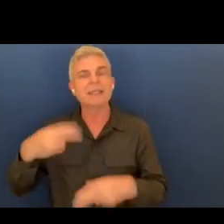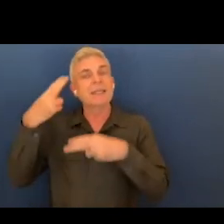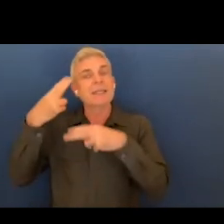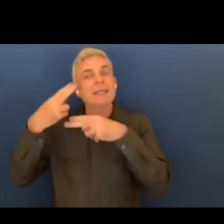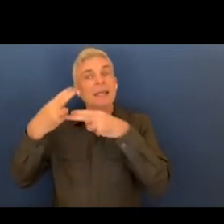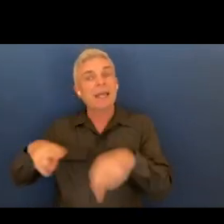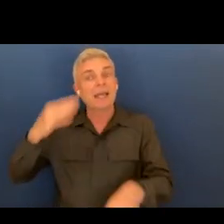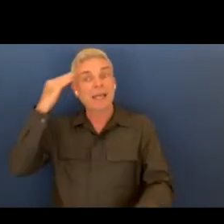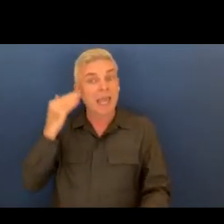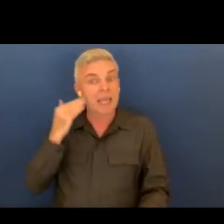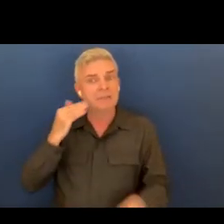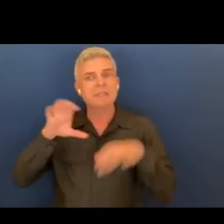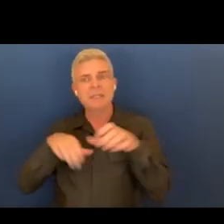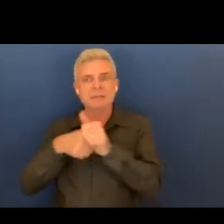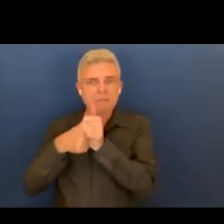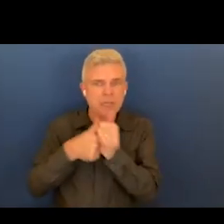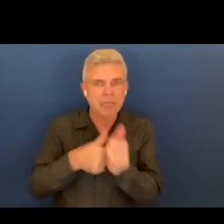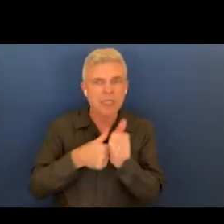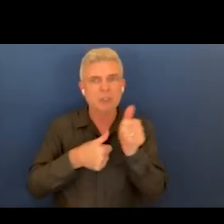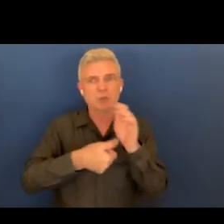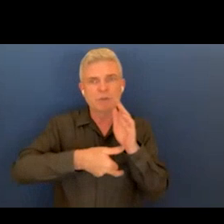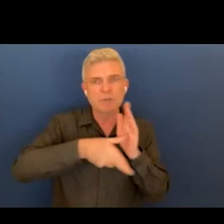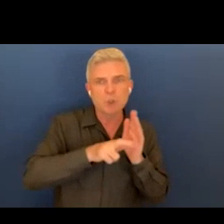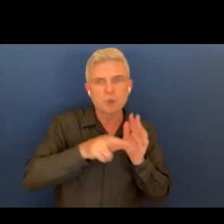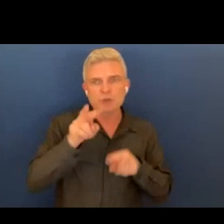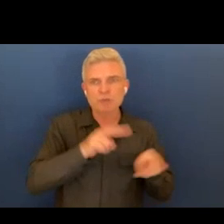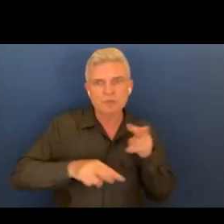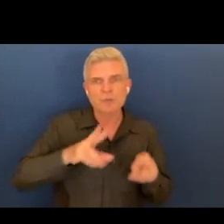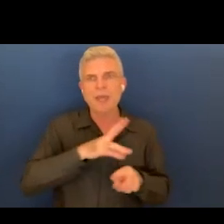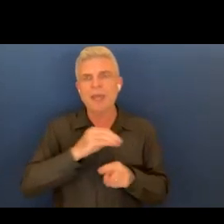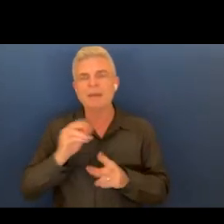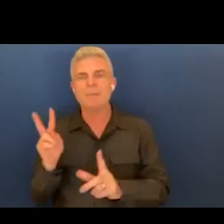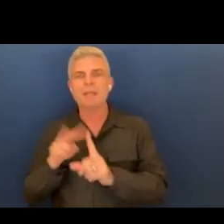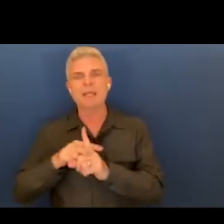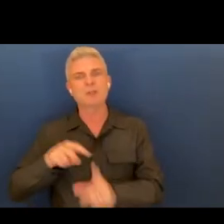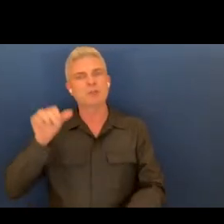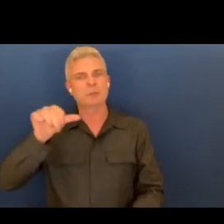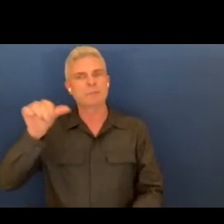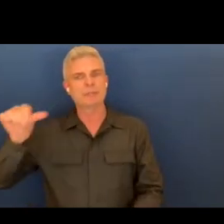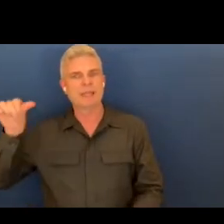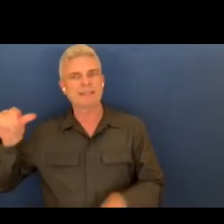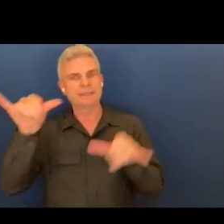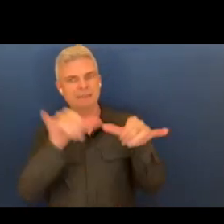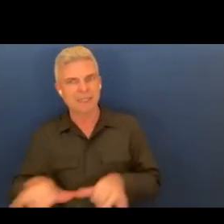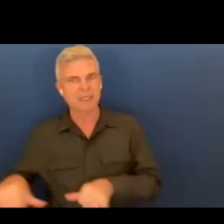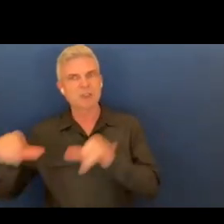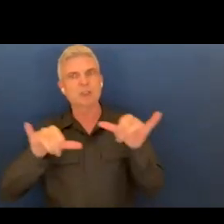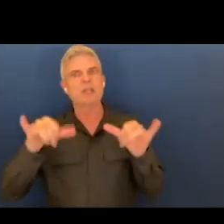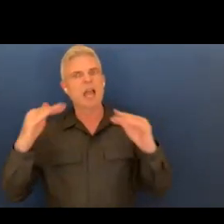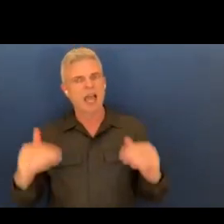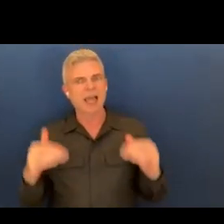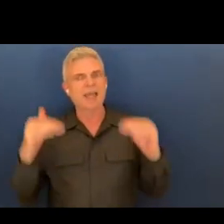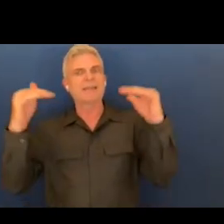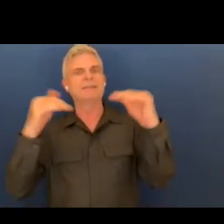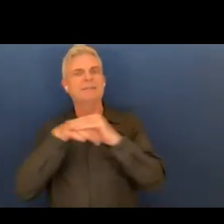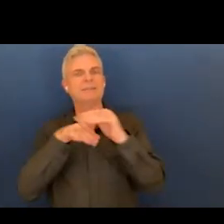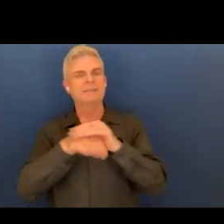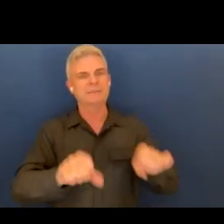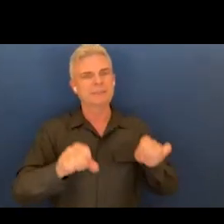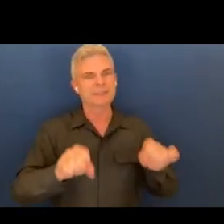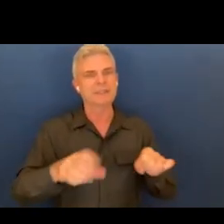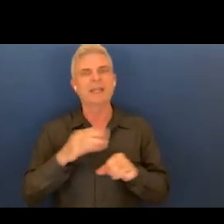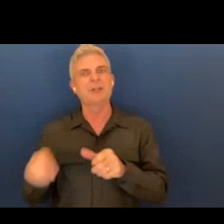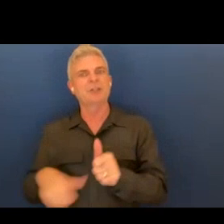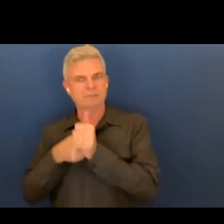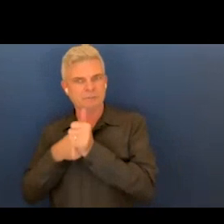Egghead conducted compliance reviews, applied WCAG 201 AAA (the highest accessibility conformance